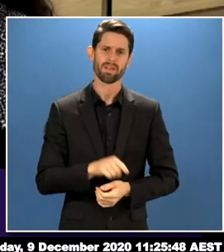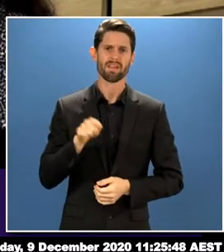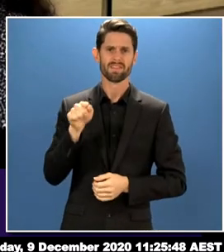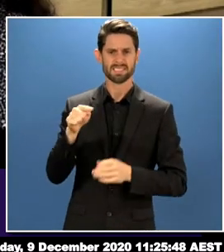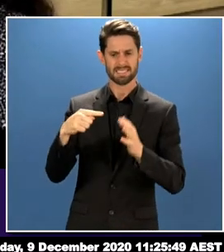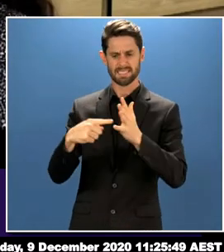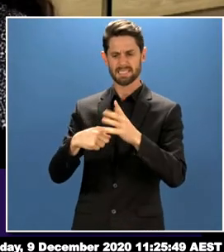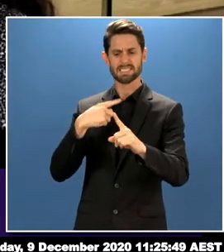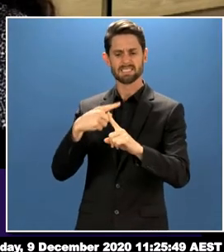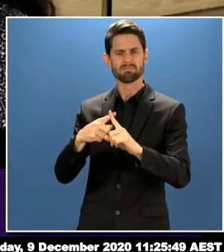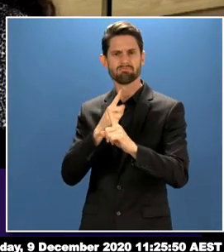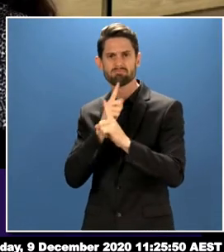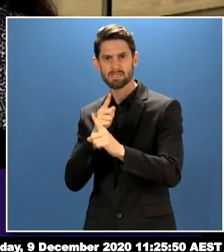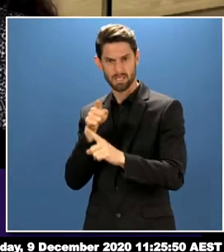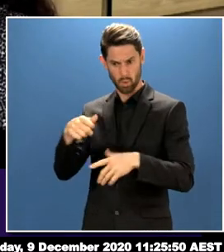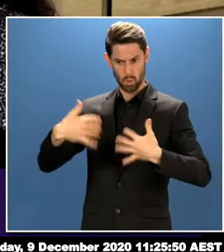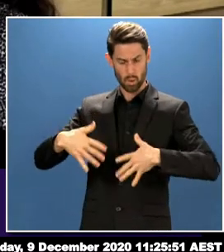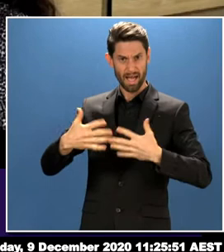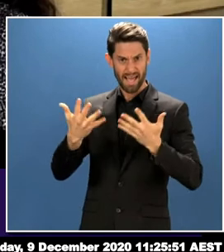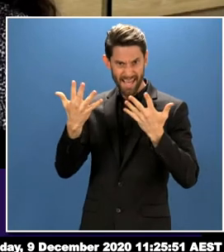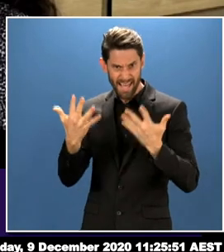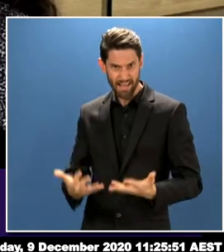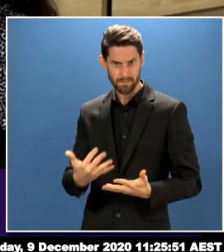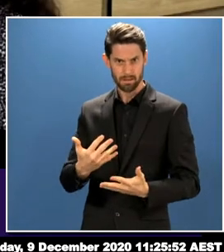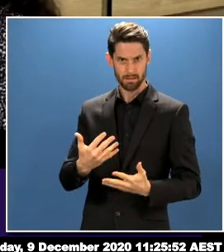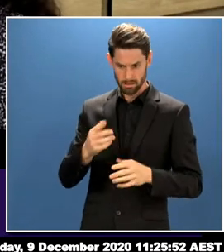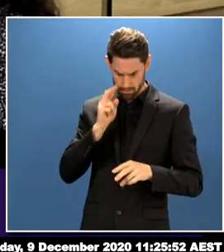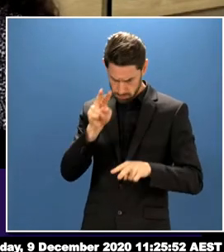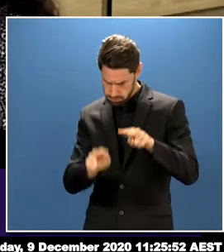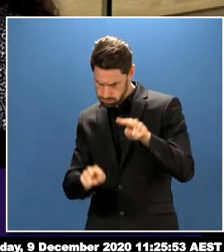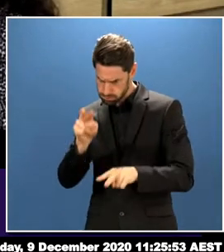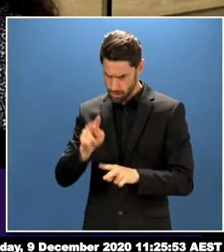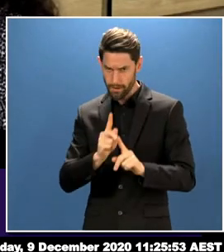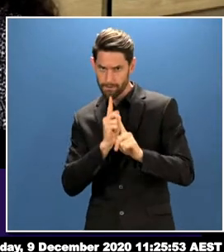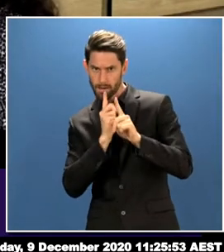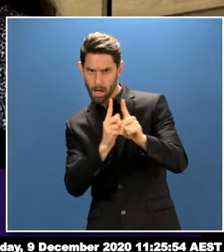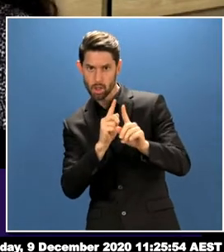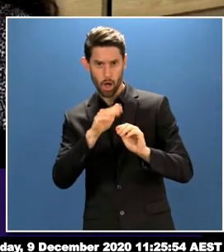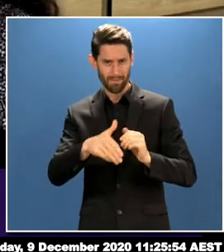highest risk and most complex tax issues arising within the ATO; is that correct?